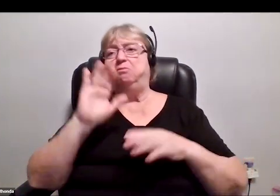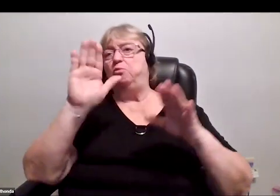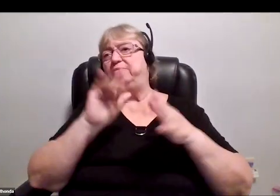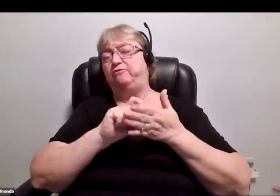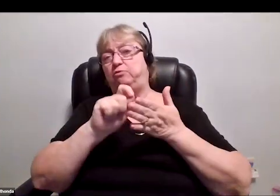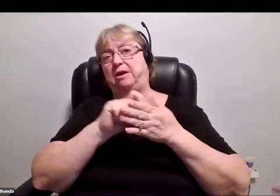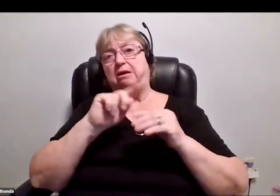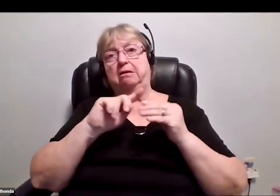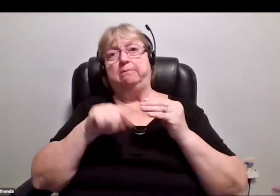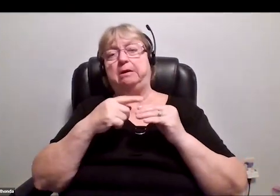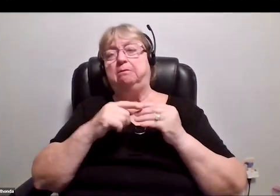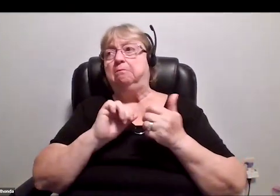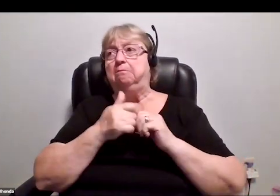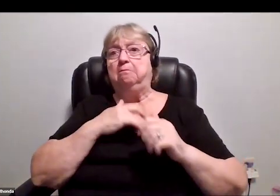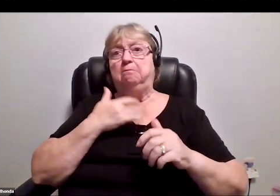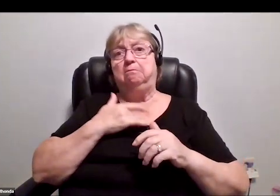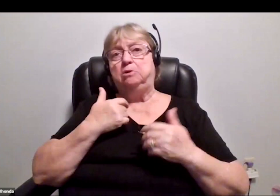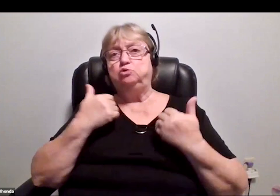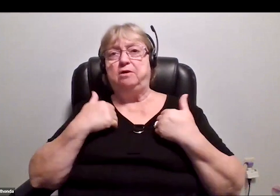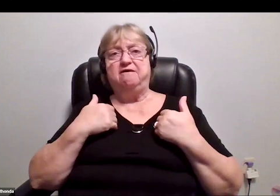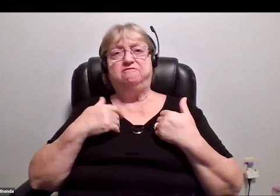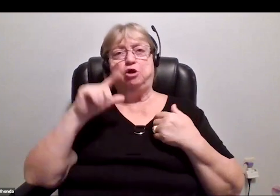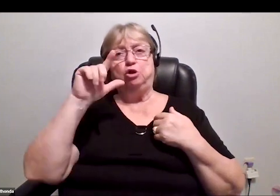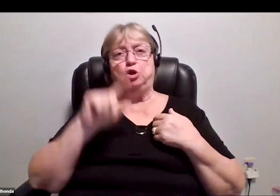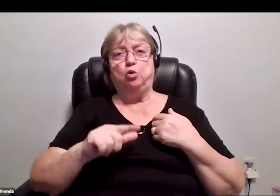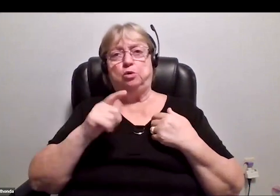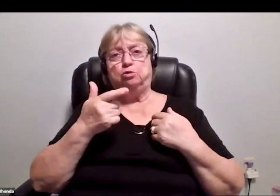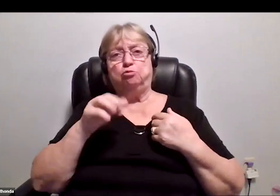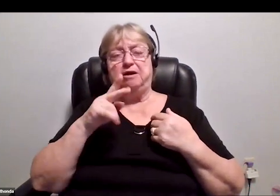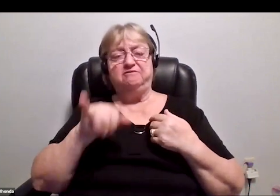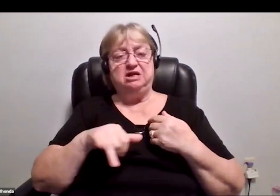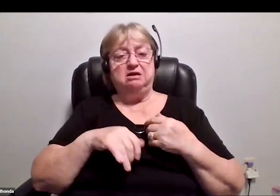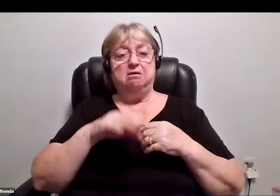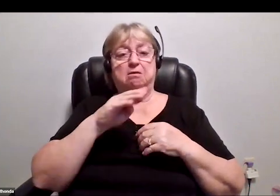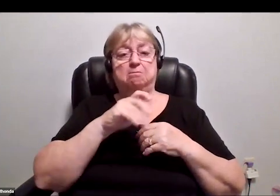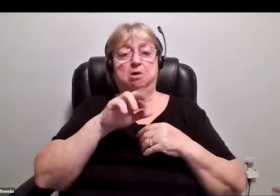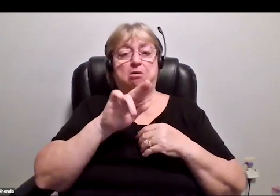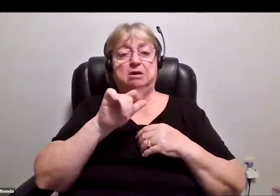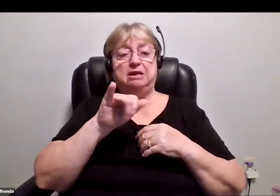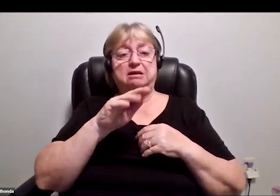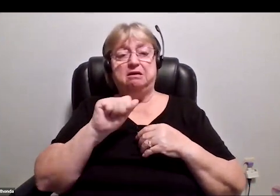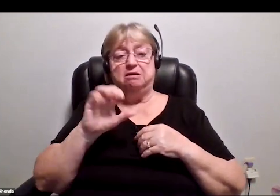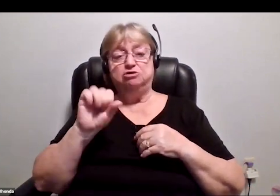like to have lower gravity. We have Marlena Chertock who wrote a whole book of poetry